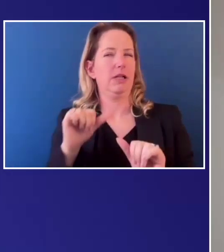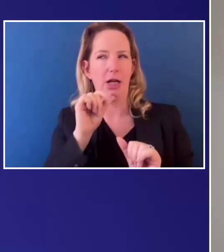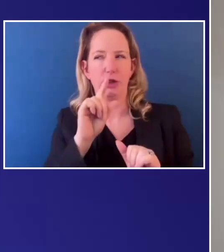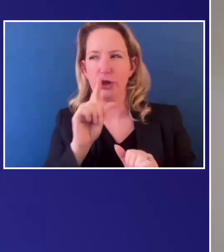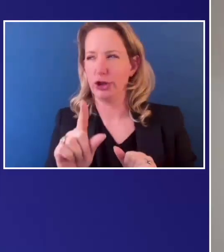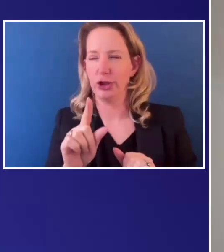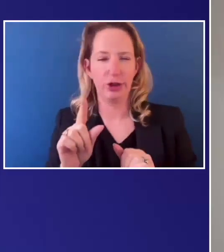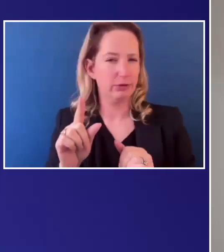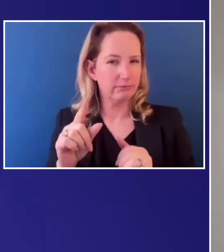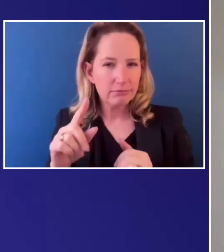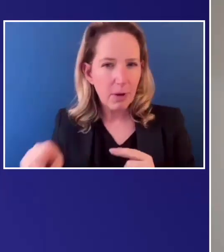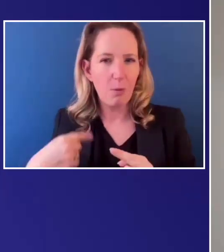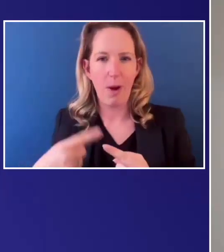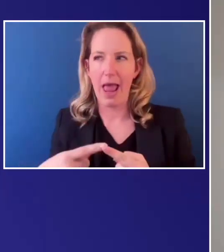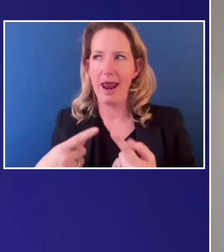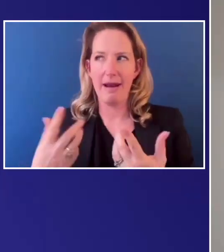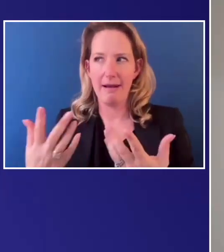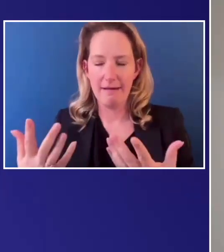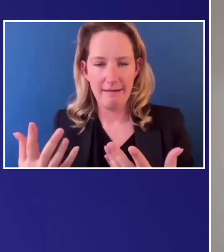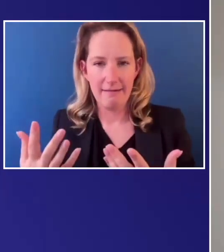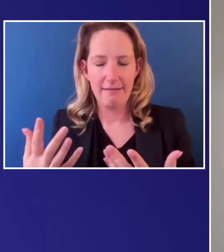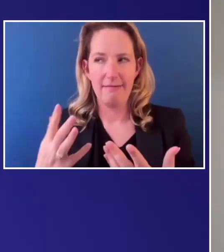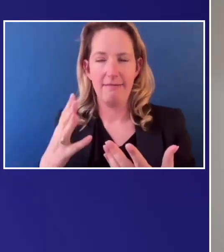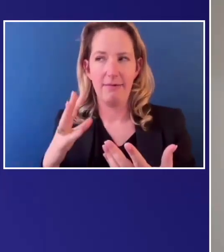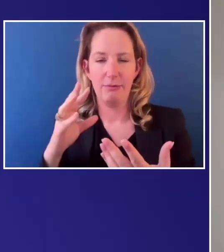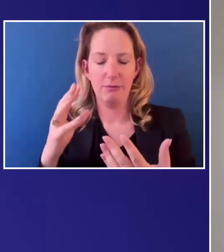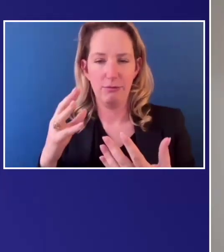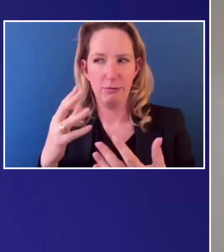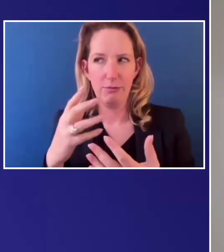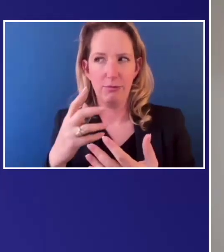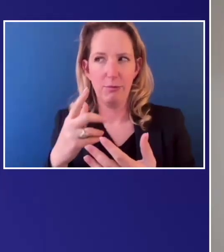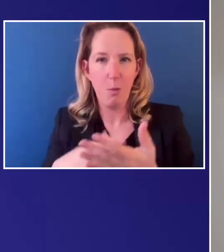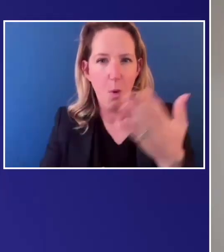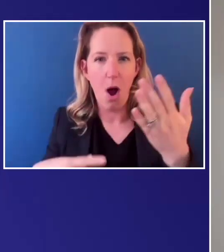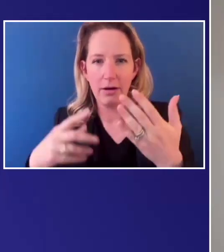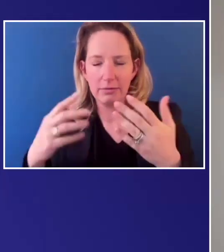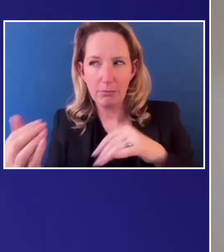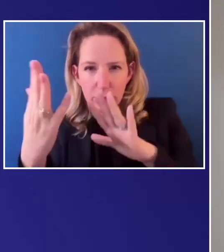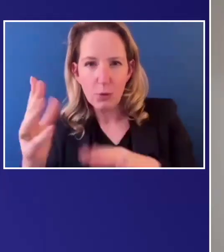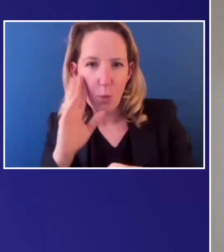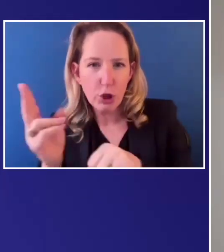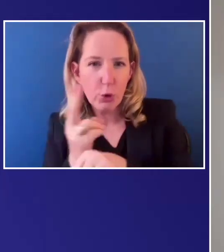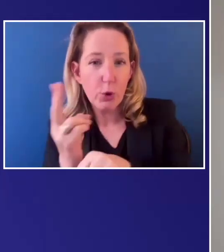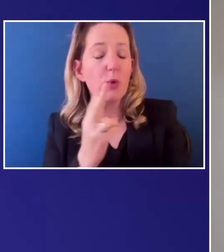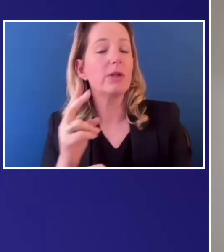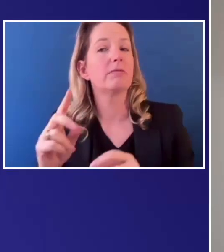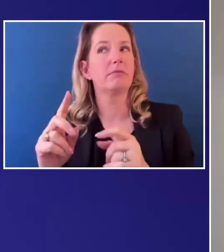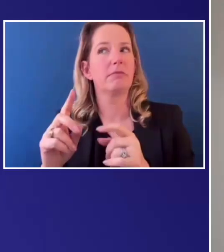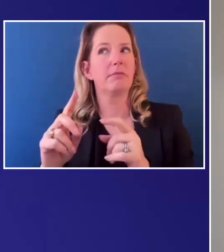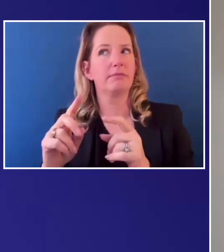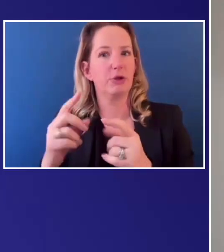just when do you want to have that conversation? Yeah. We will first have our chief